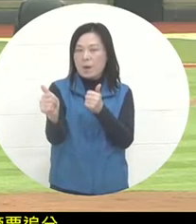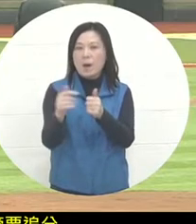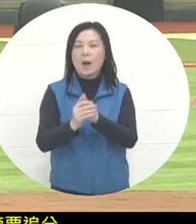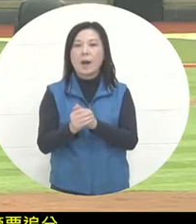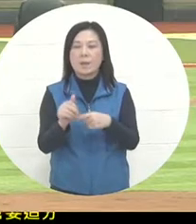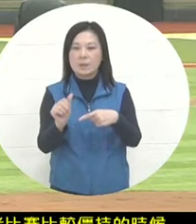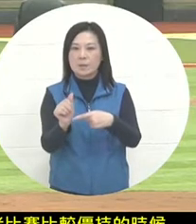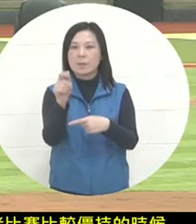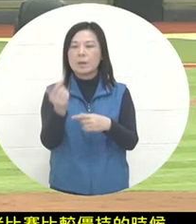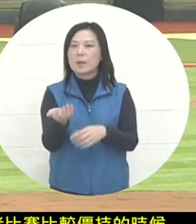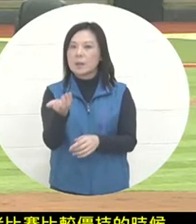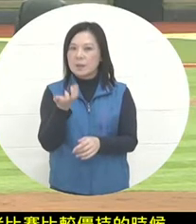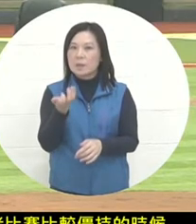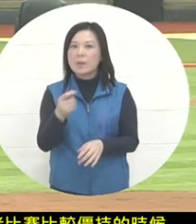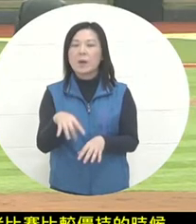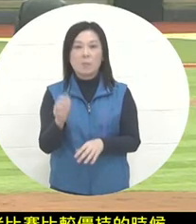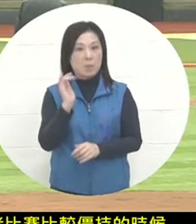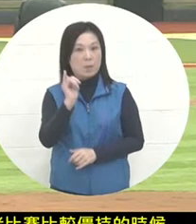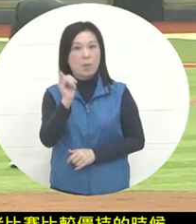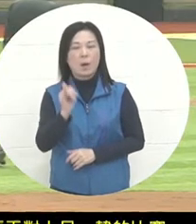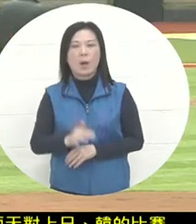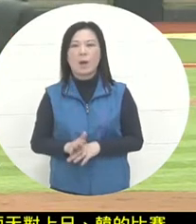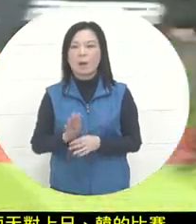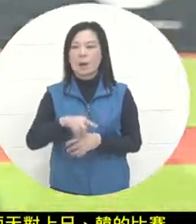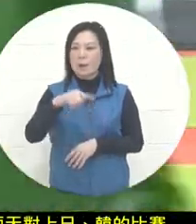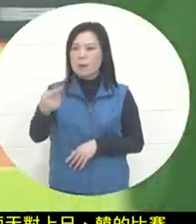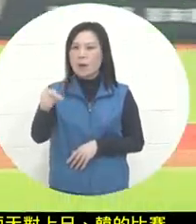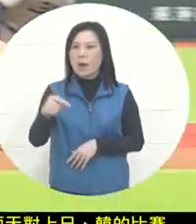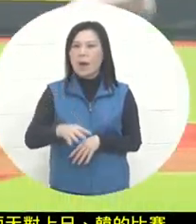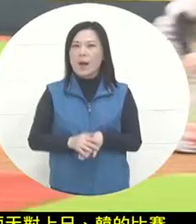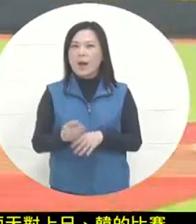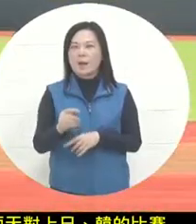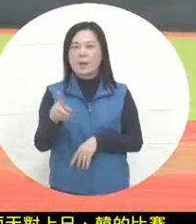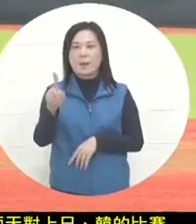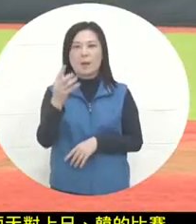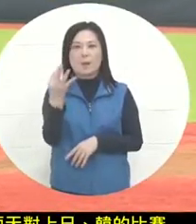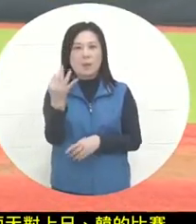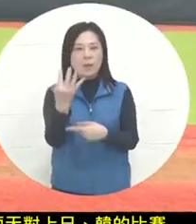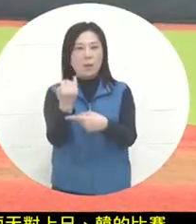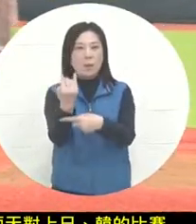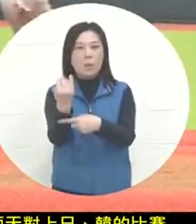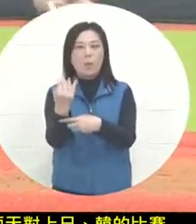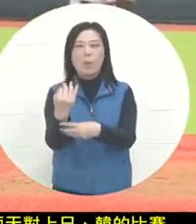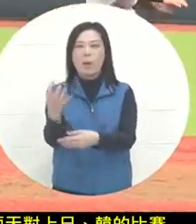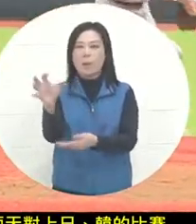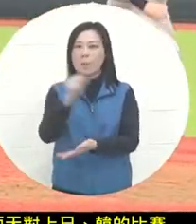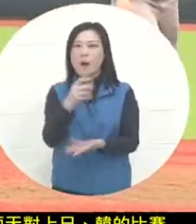, but later on it was gradually pulled apart because there were no points. This is the time to launch the pass, which is good. The second